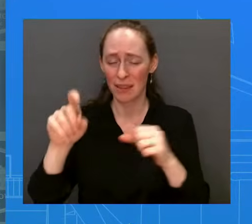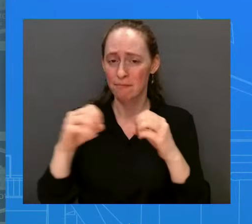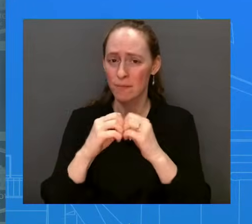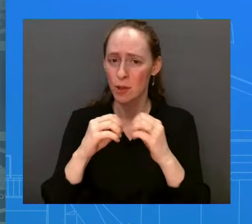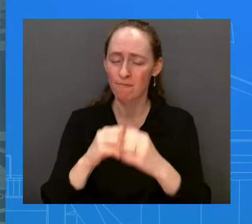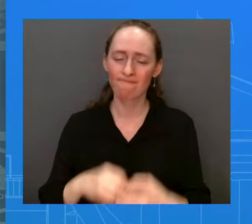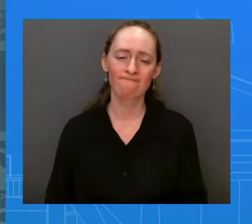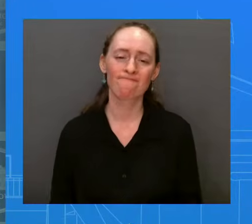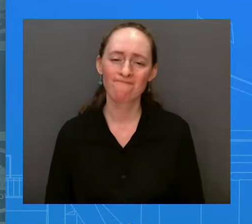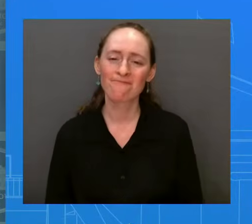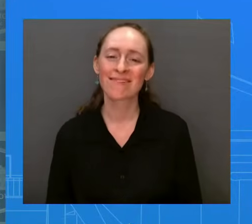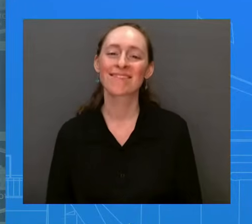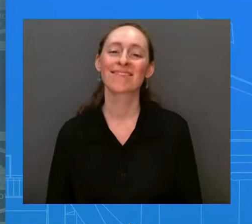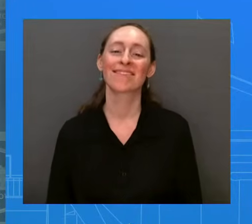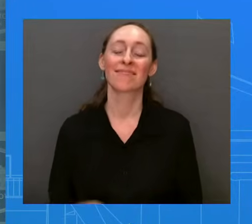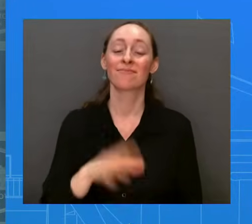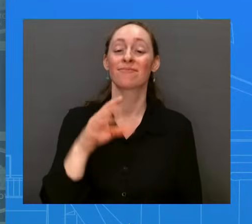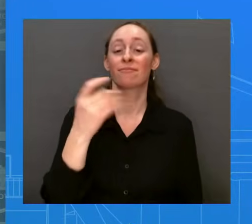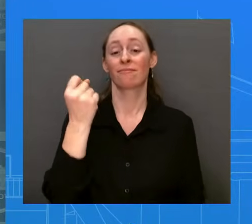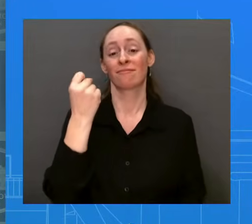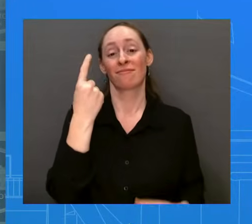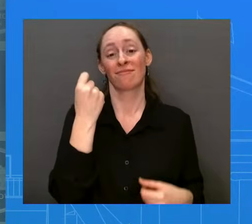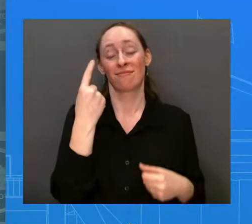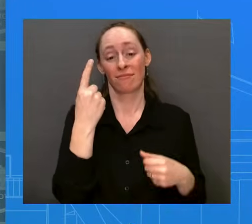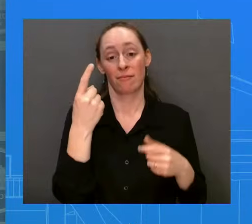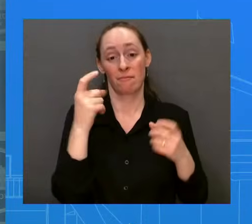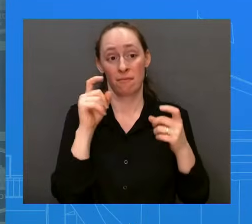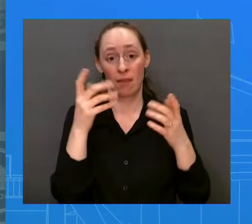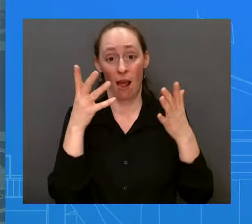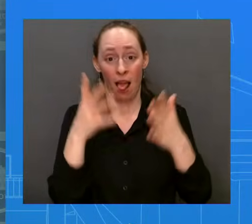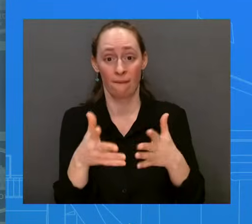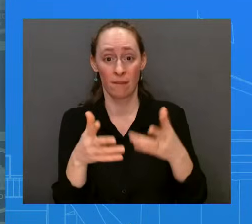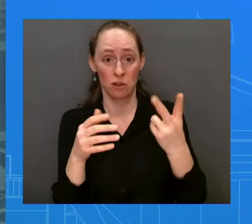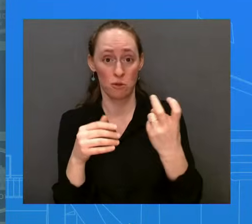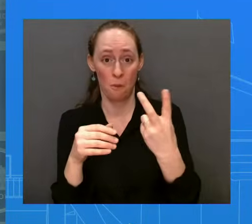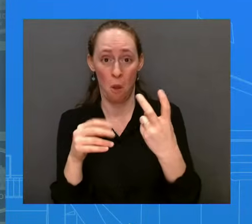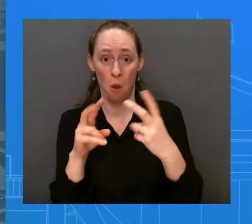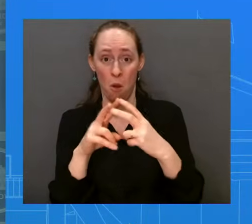to help deliver lifesaving assistance. We cannot delay any longer.